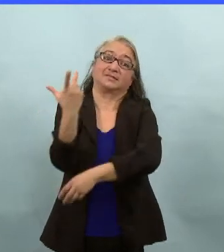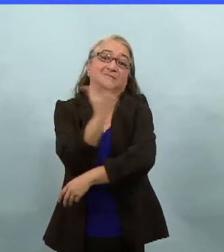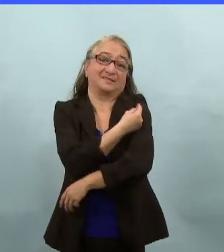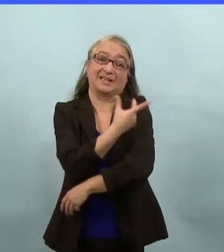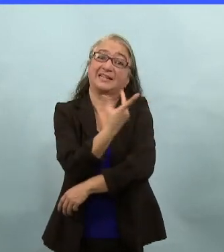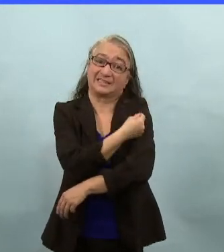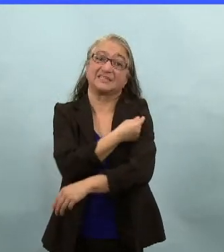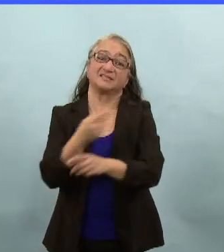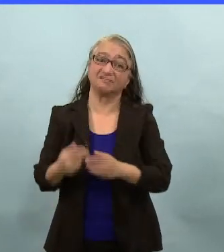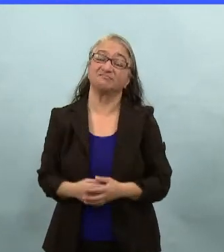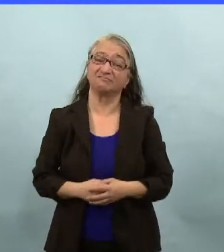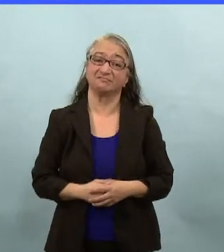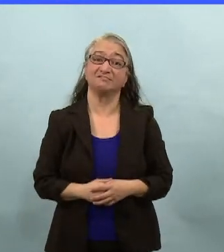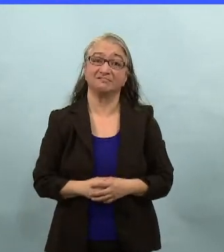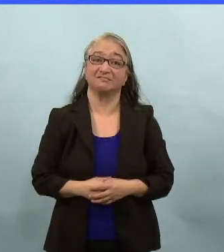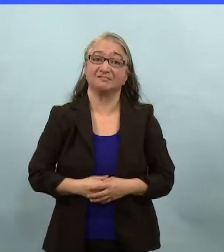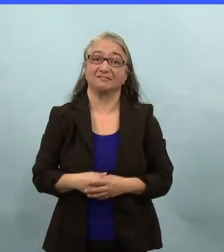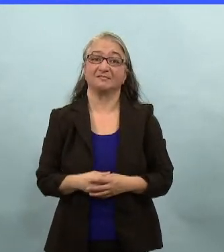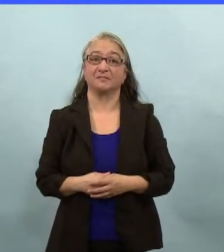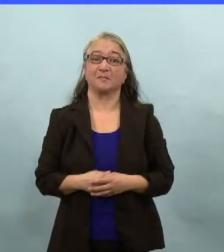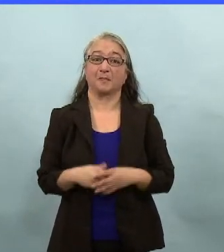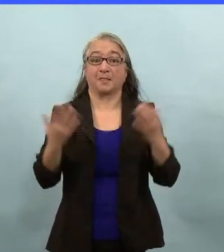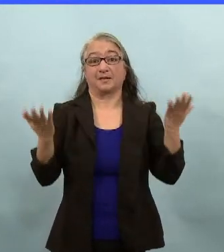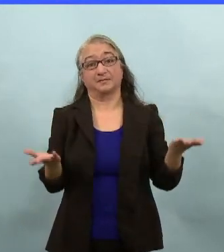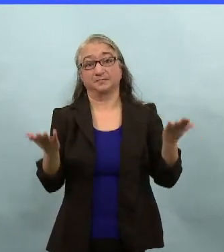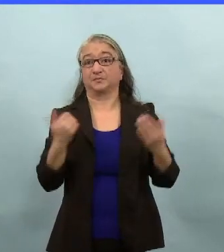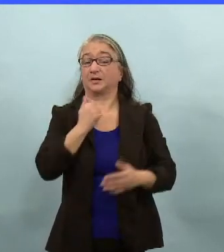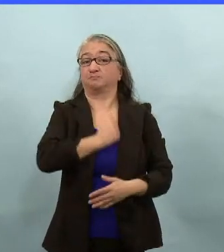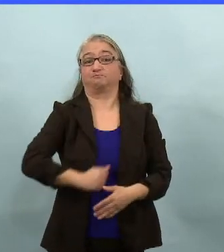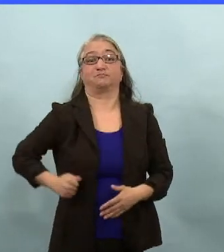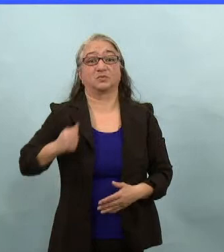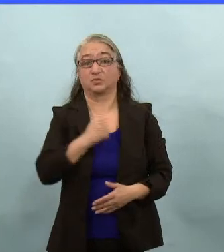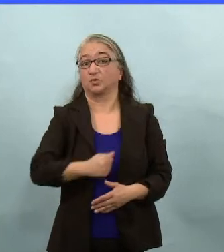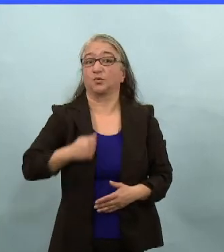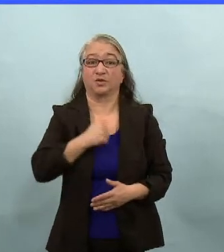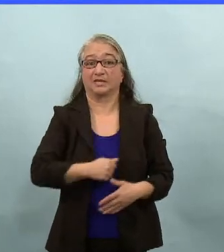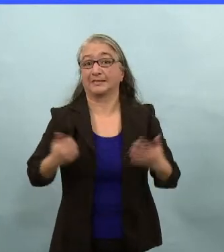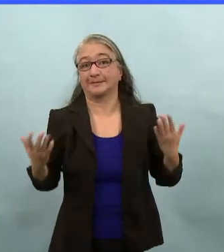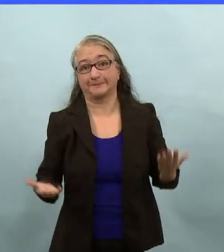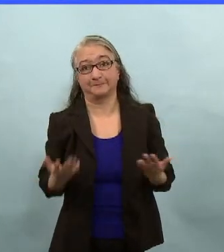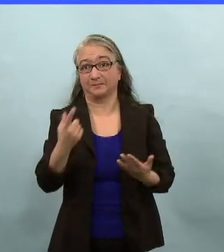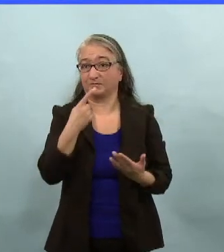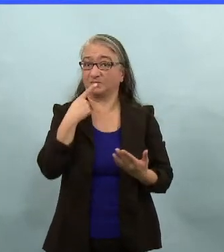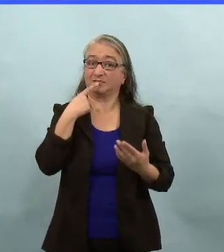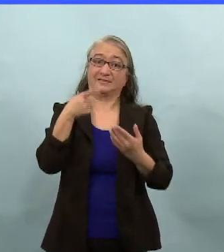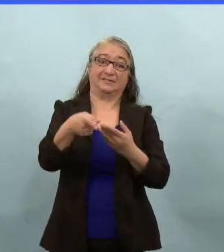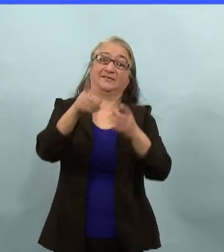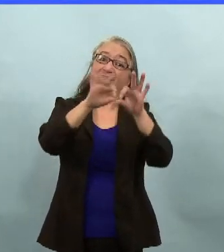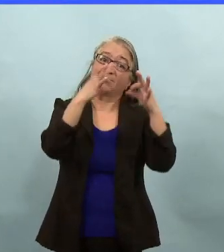it's we i extend my condolences to all family members uh that have lost a loved